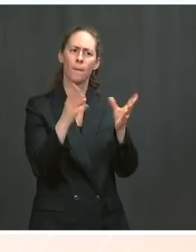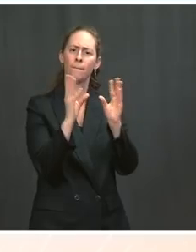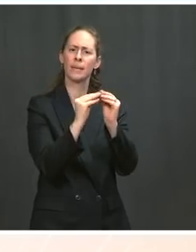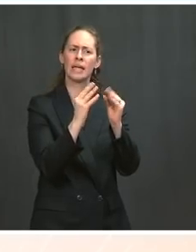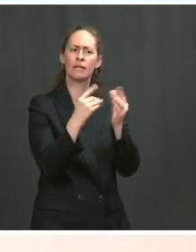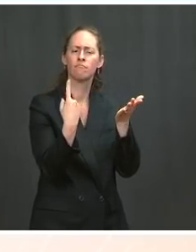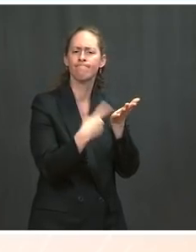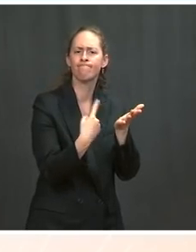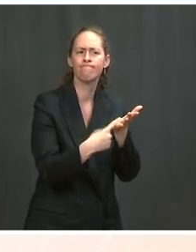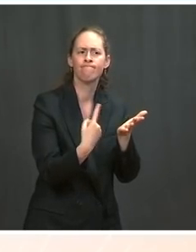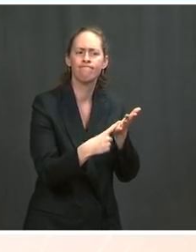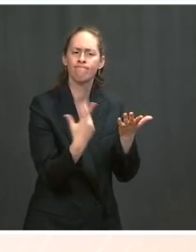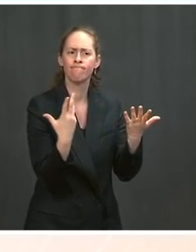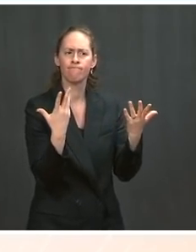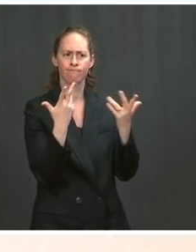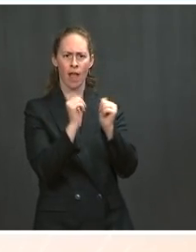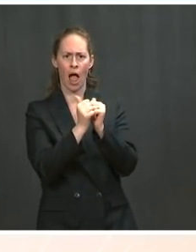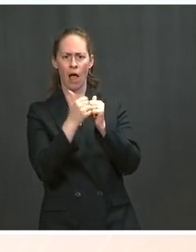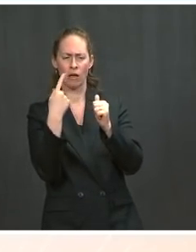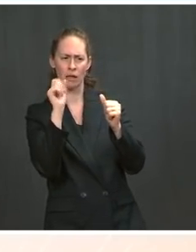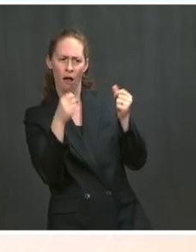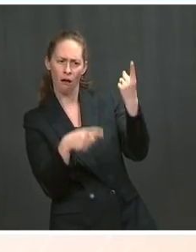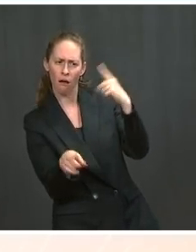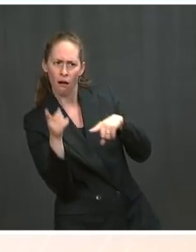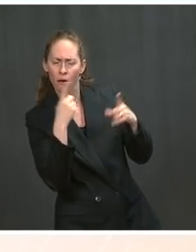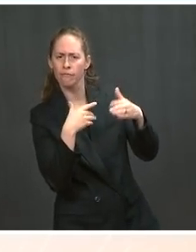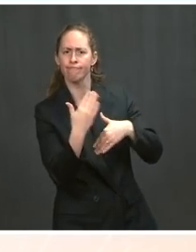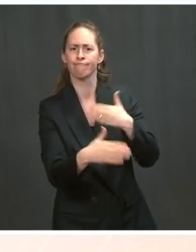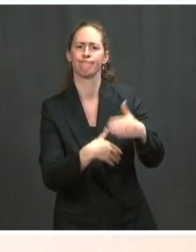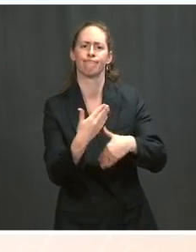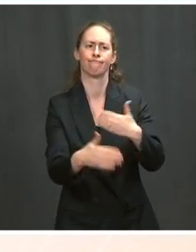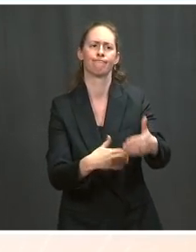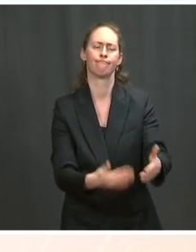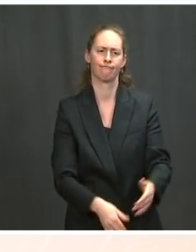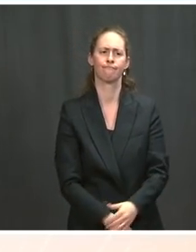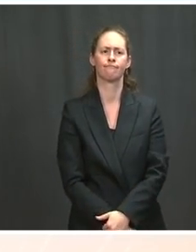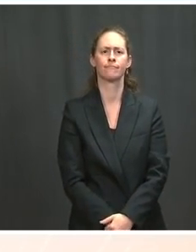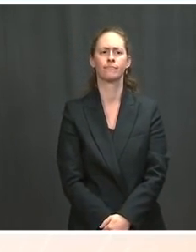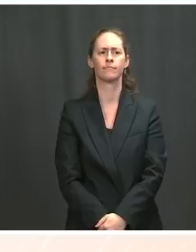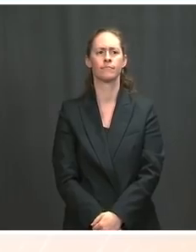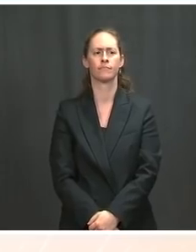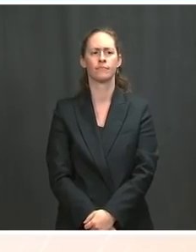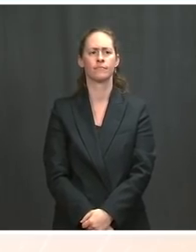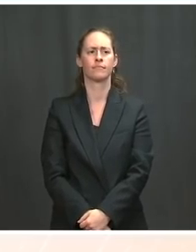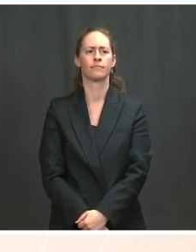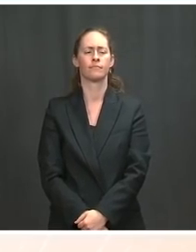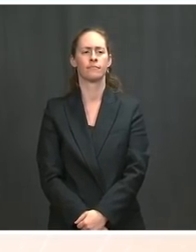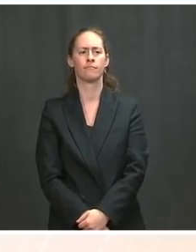to move together to work toward shared objectives of investing in infrastructure,